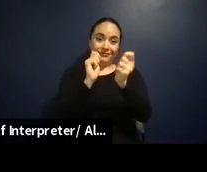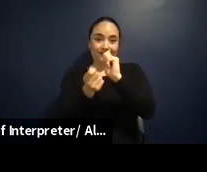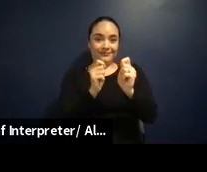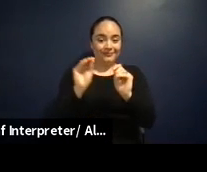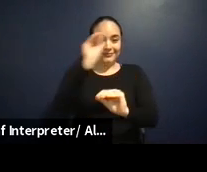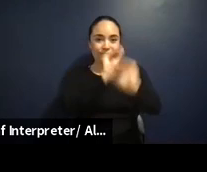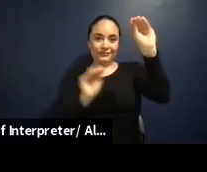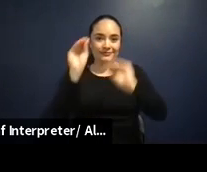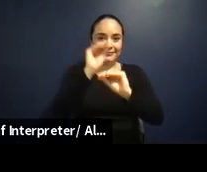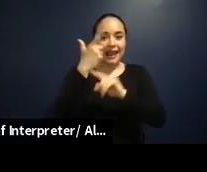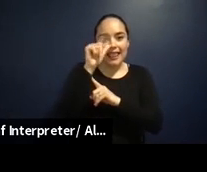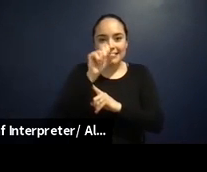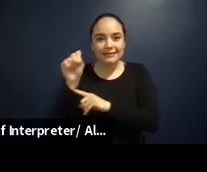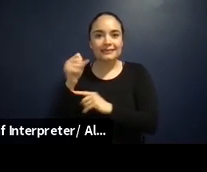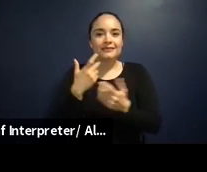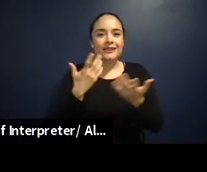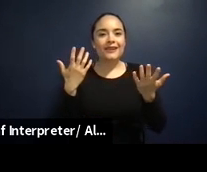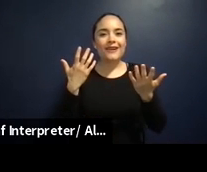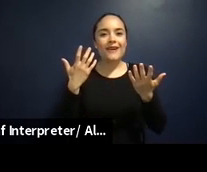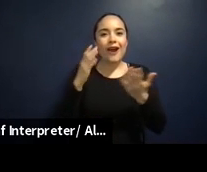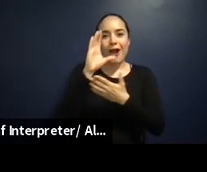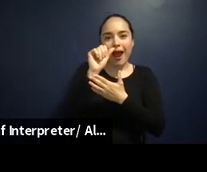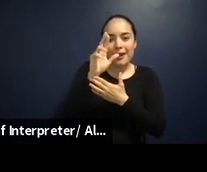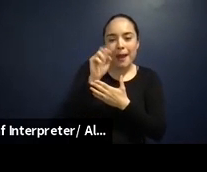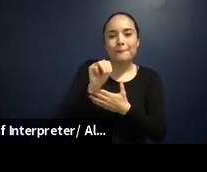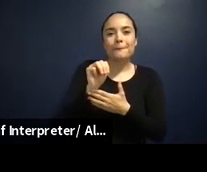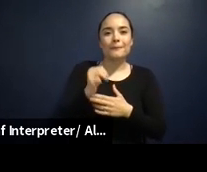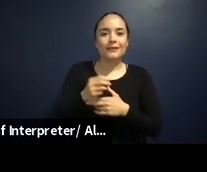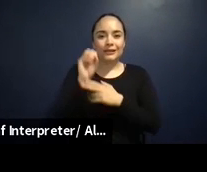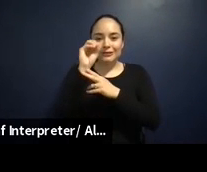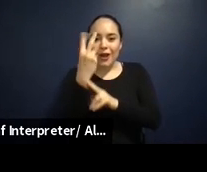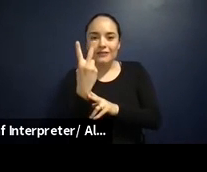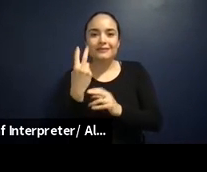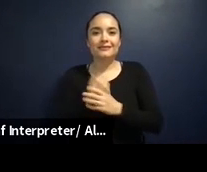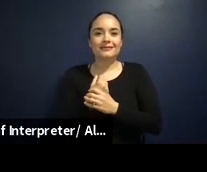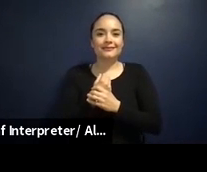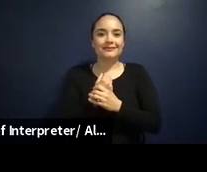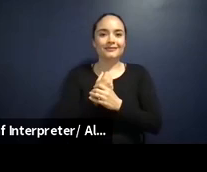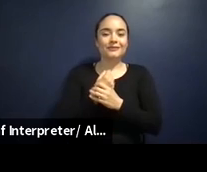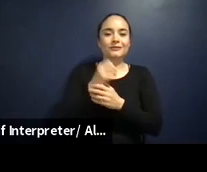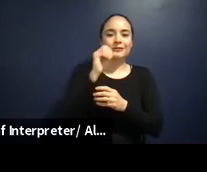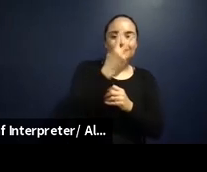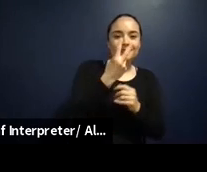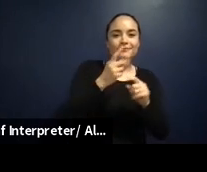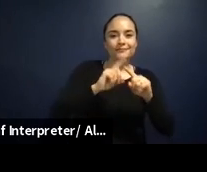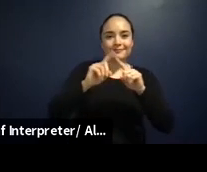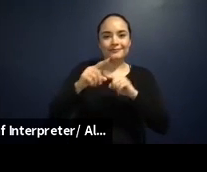carbon oxygen nitrogen phosphorus. [Kim]: Very cool All right,